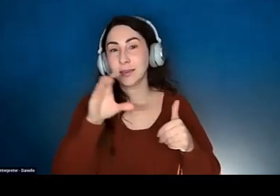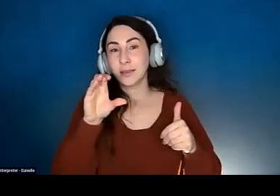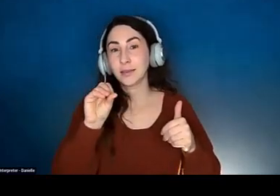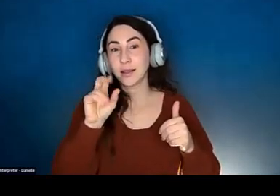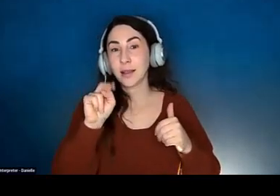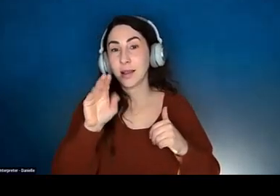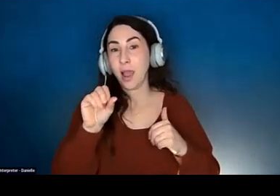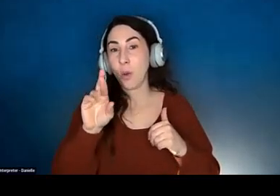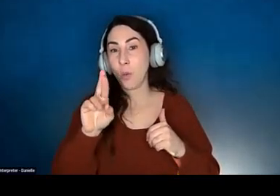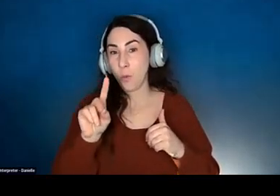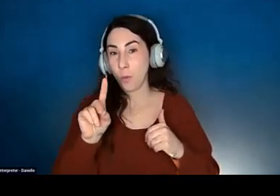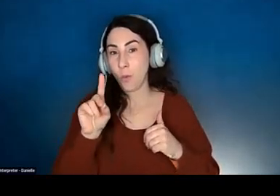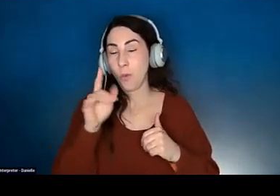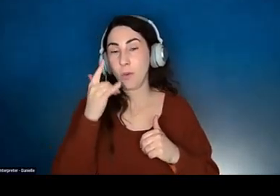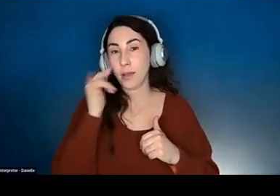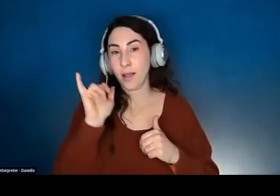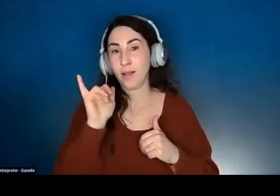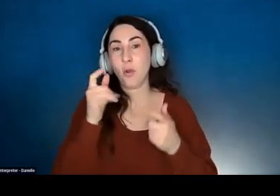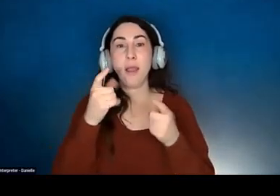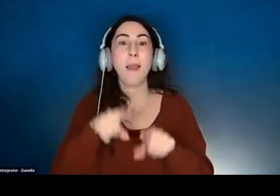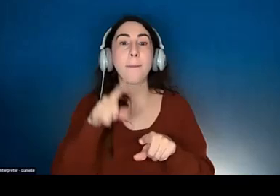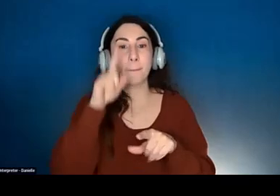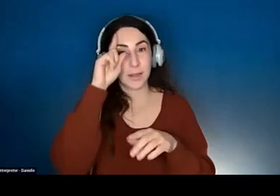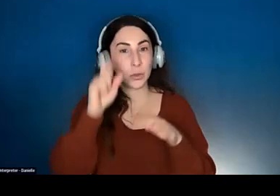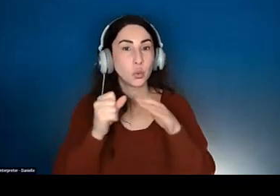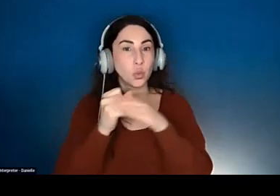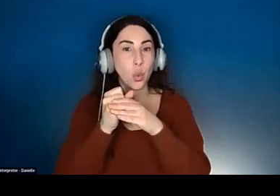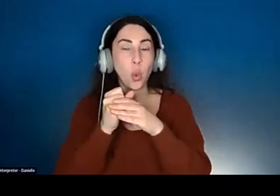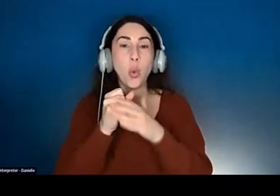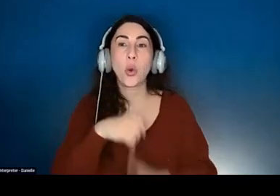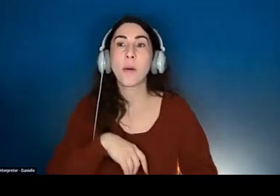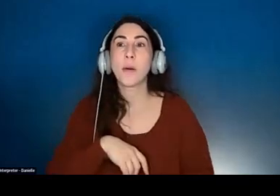She was unable to be discharged from the